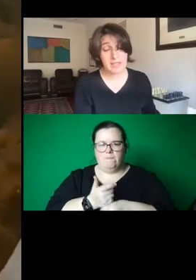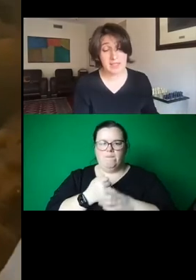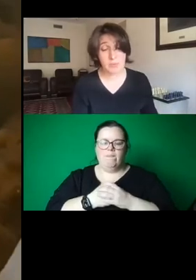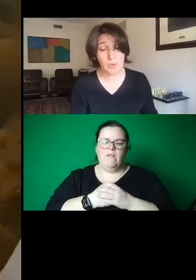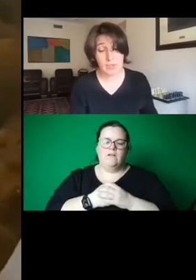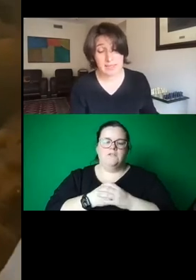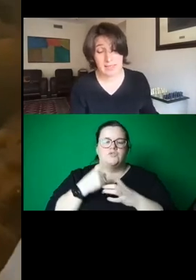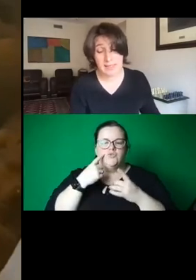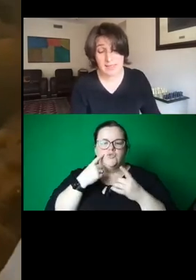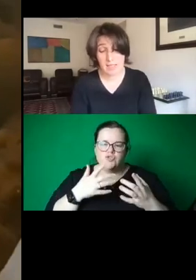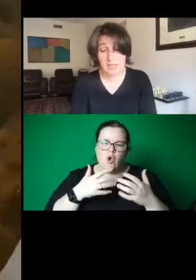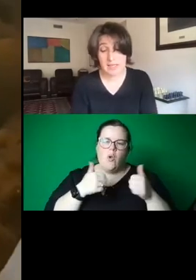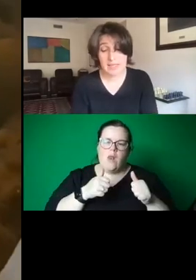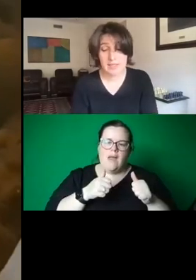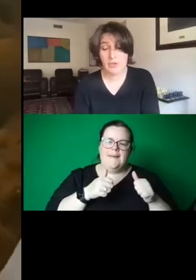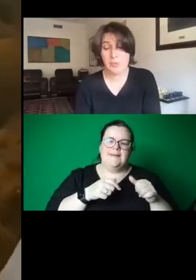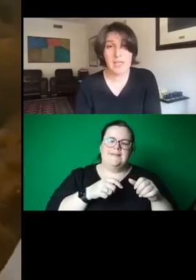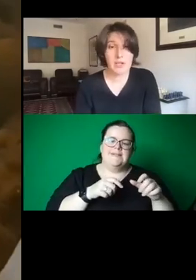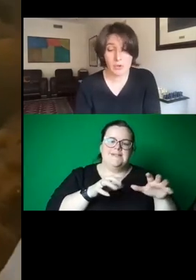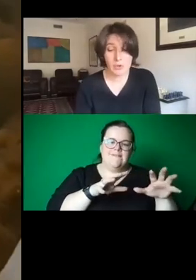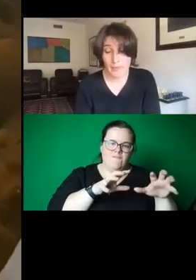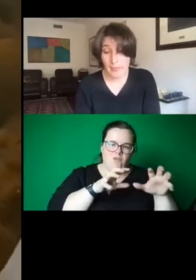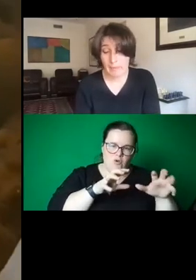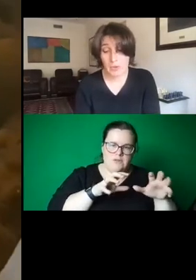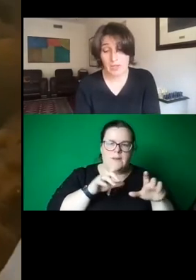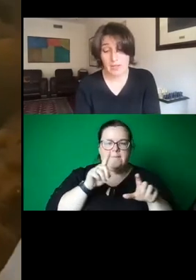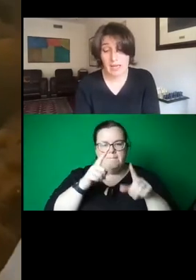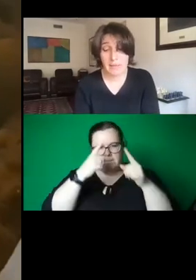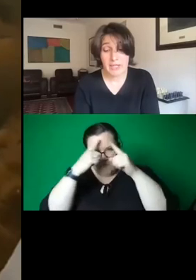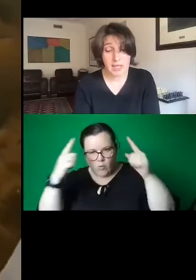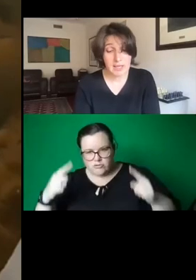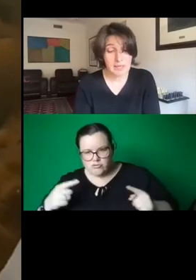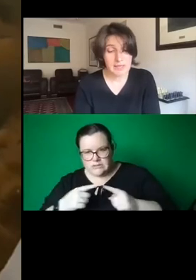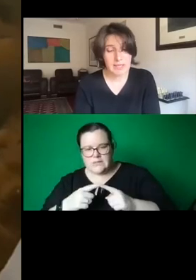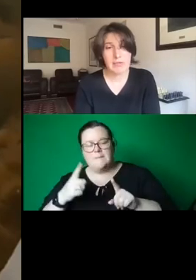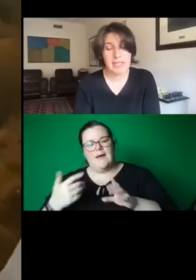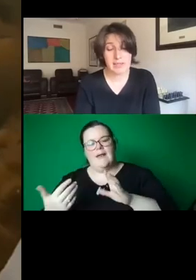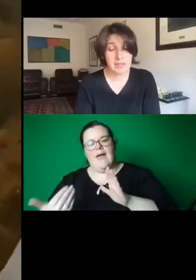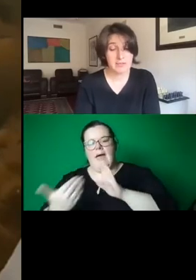portraits and landscapes and listening to piano music a major element a narrator in this film